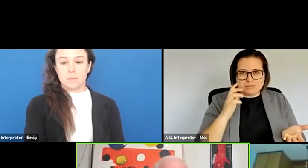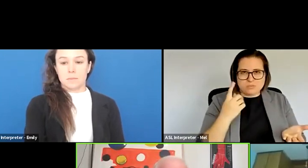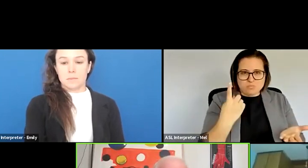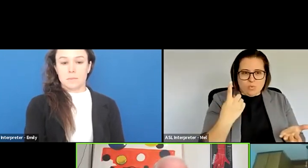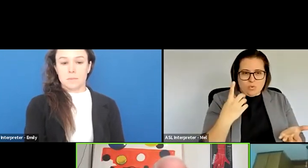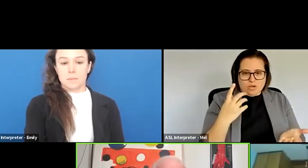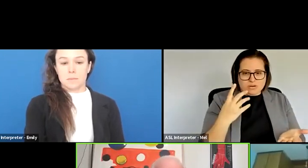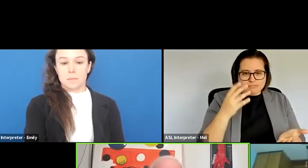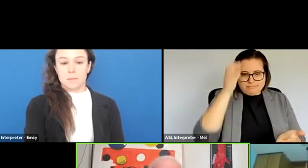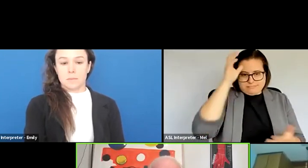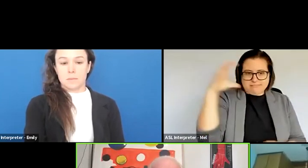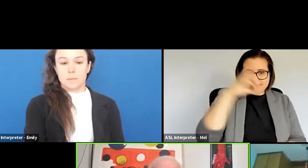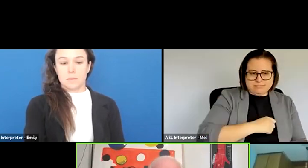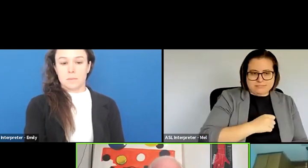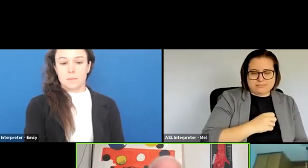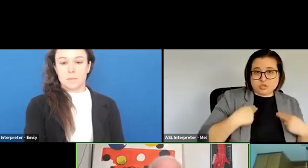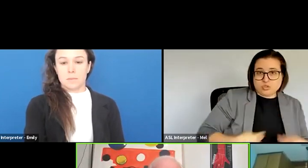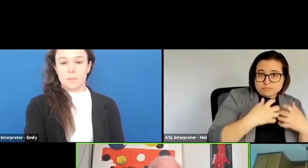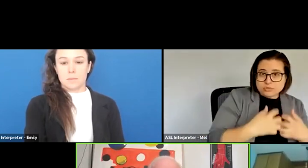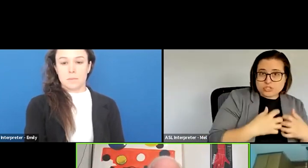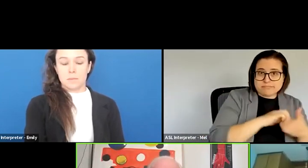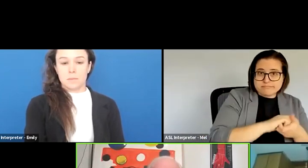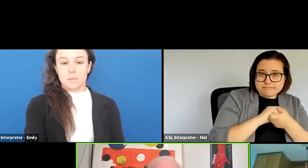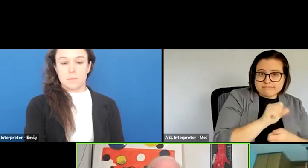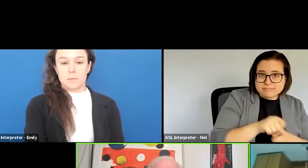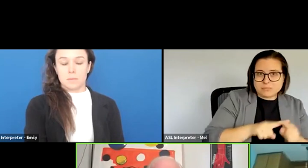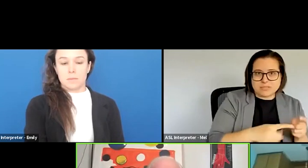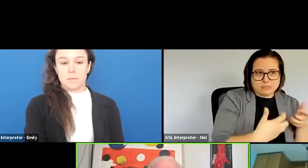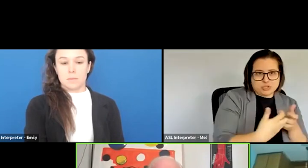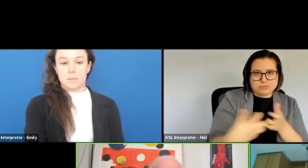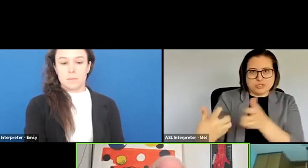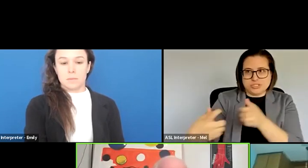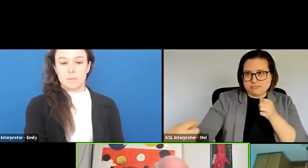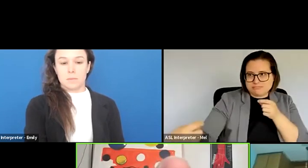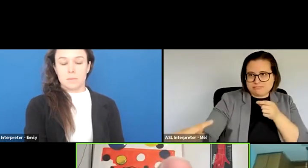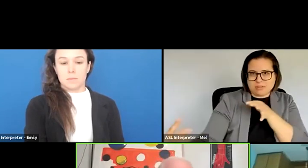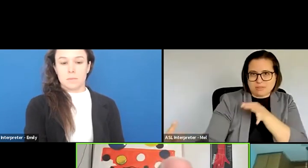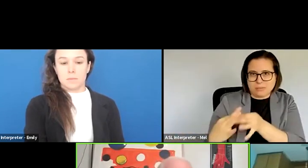not just about human-machine collaboration, but machine to machine collaboration to save humans,